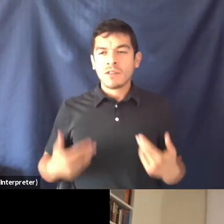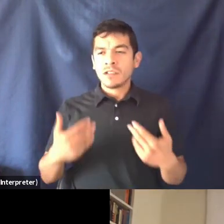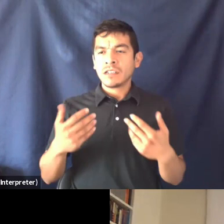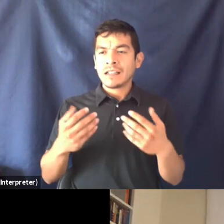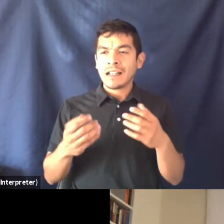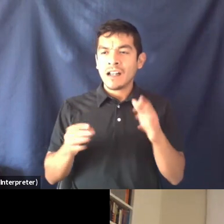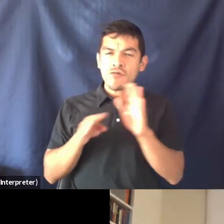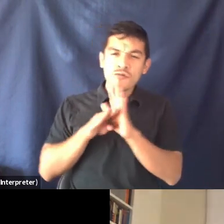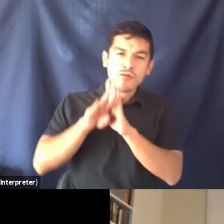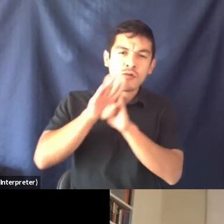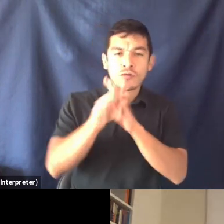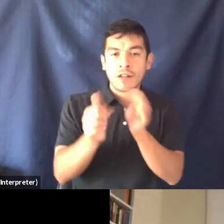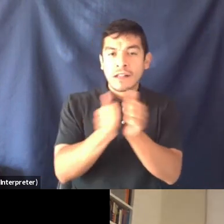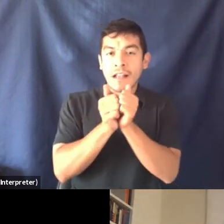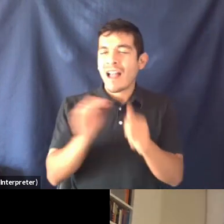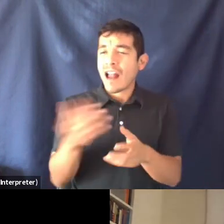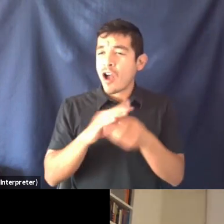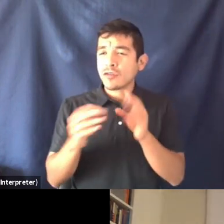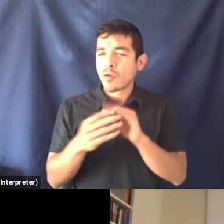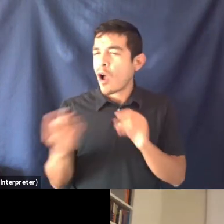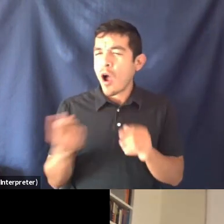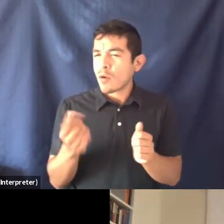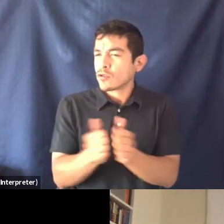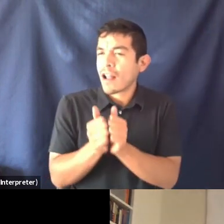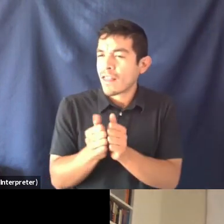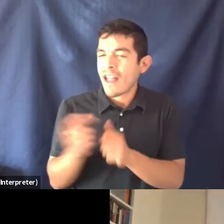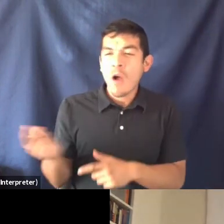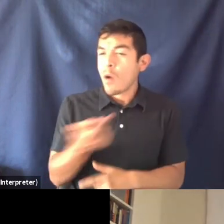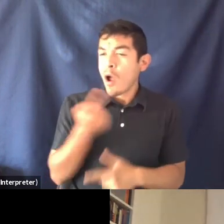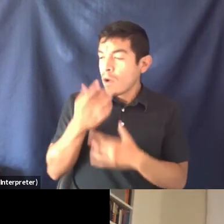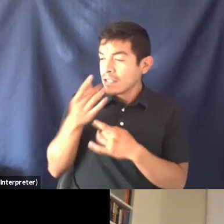We've always been interested in them and they've always been interested in us. So I feel like there's something